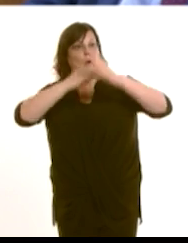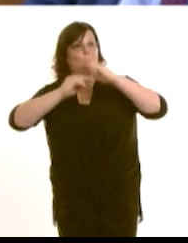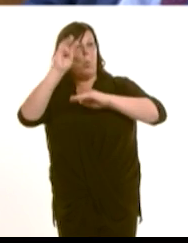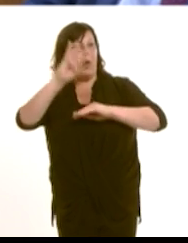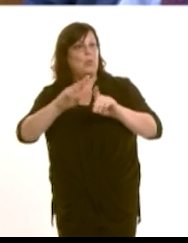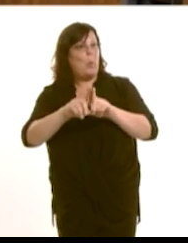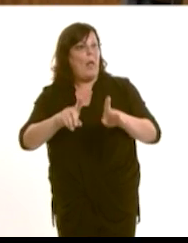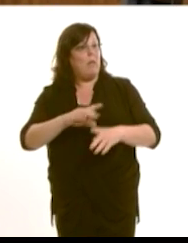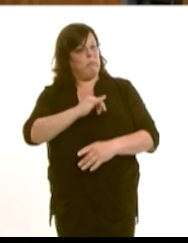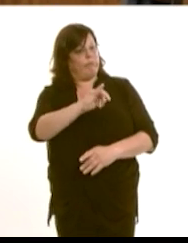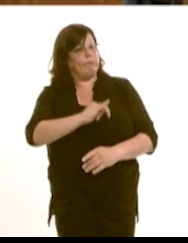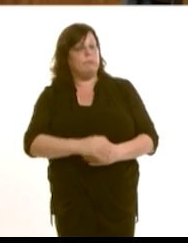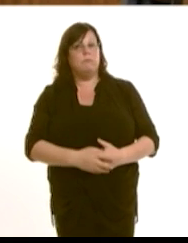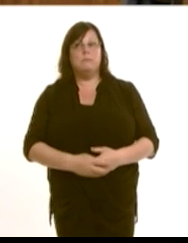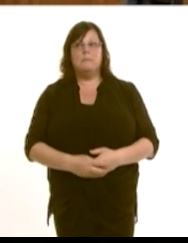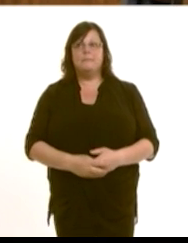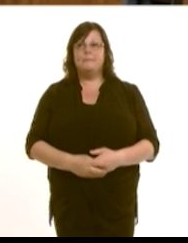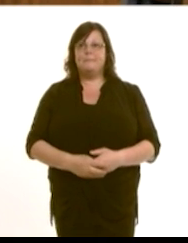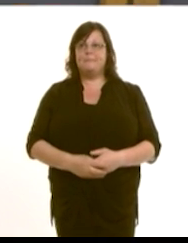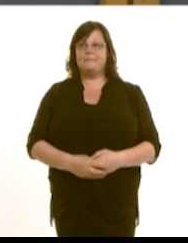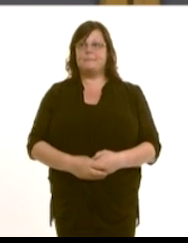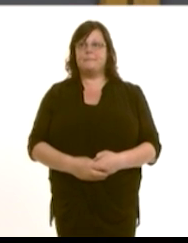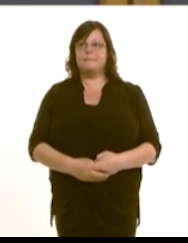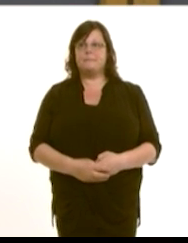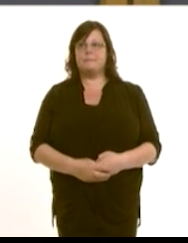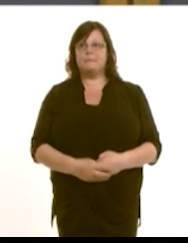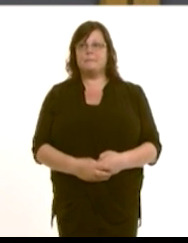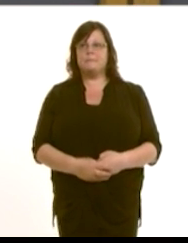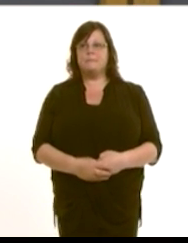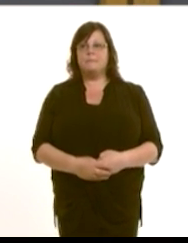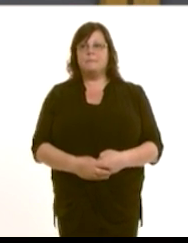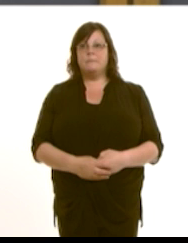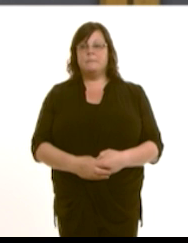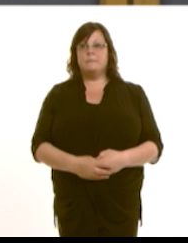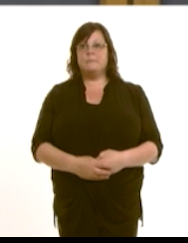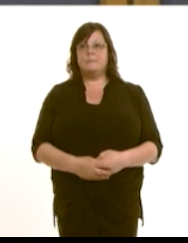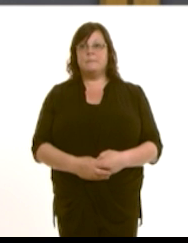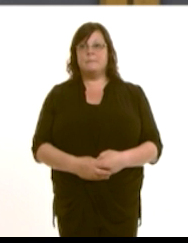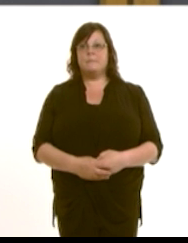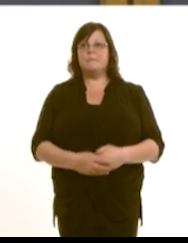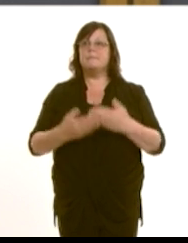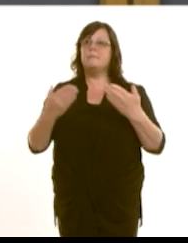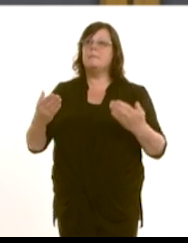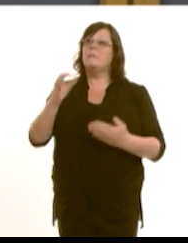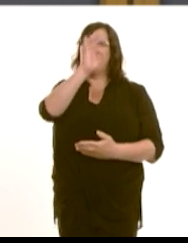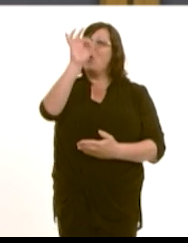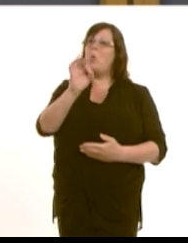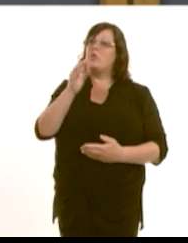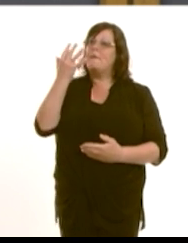Y Llywydd / The Presiding Officer: Hannah Blythyn.